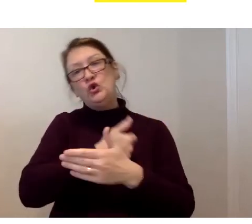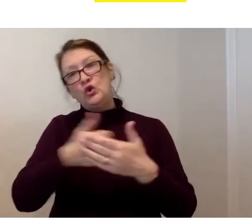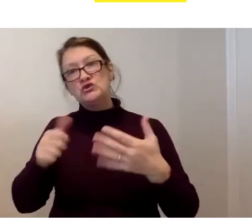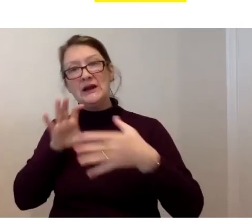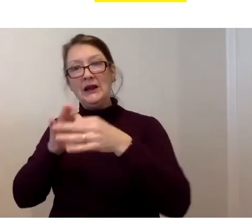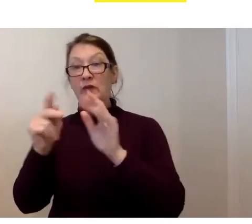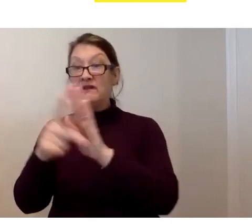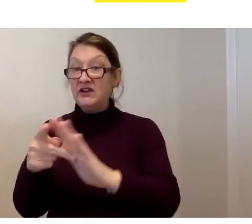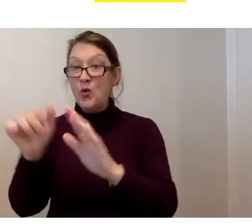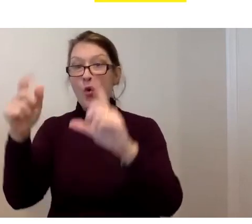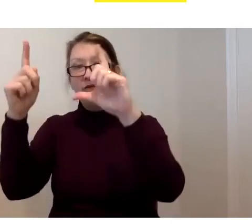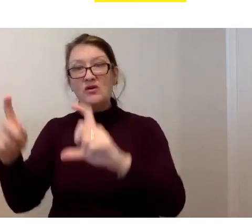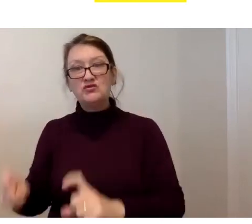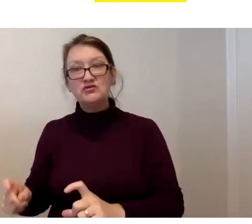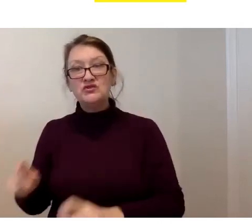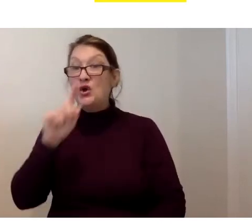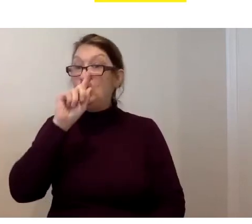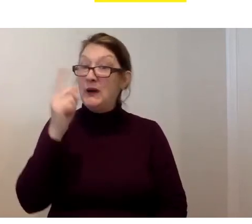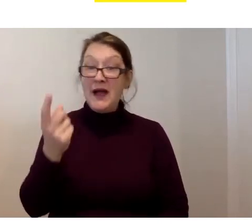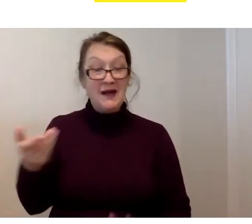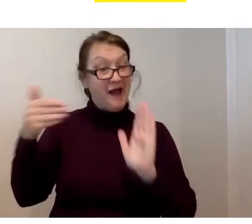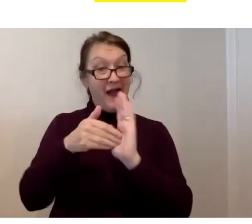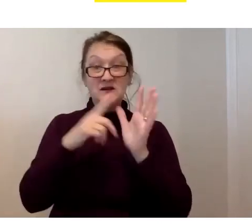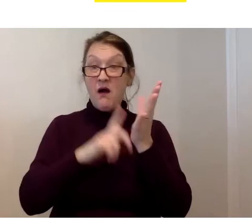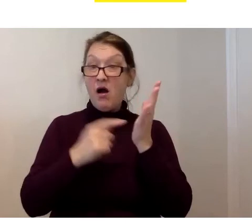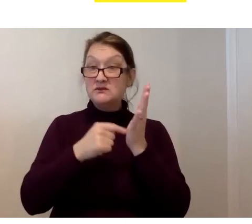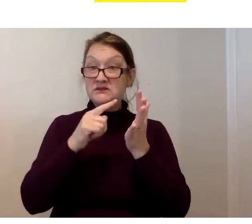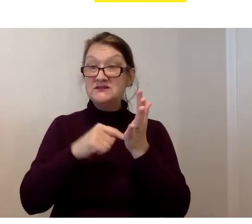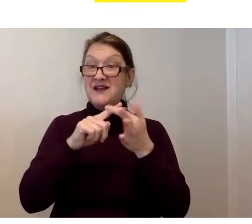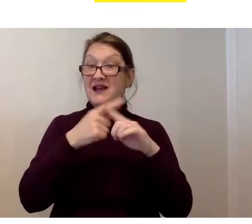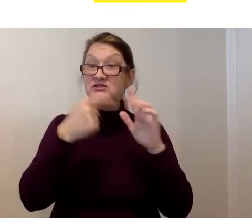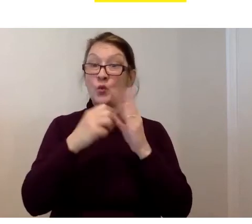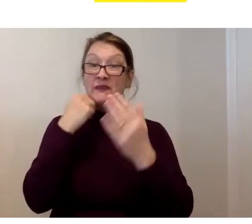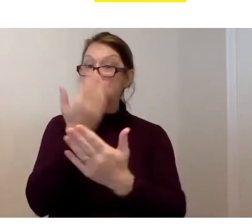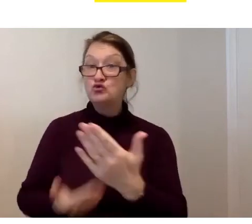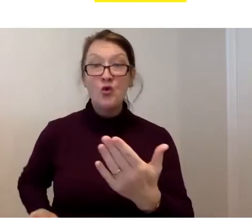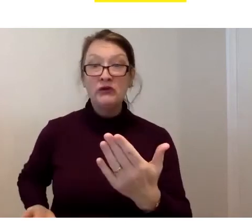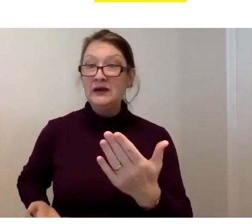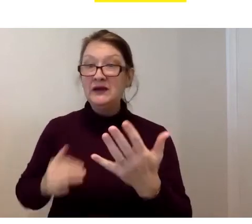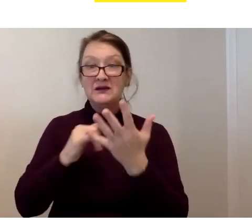There is no way to add alt text to a story due to their nature.